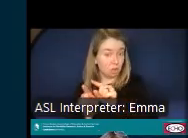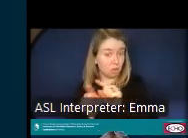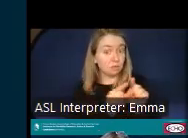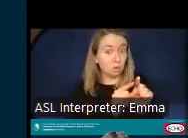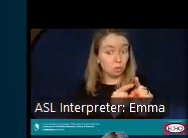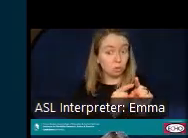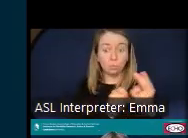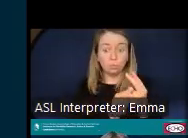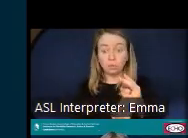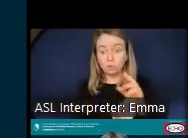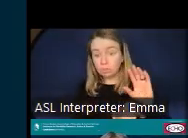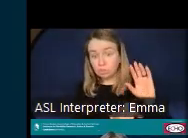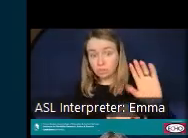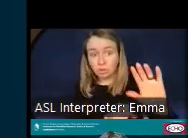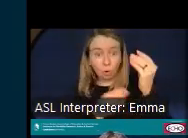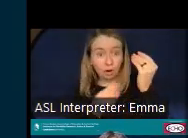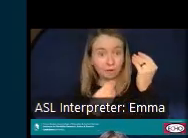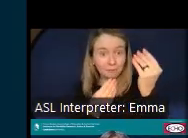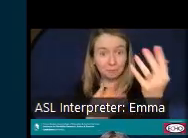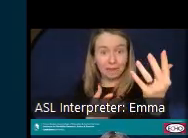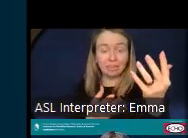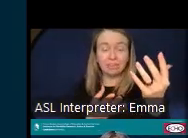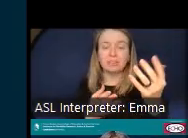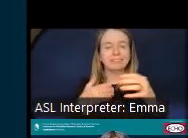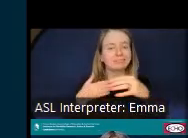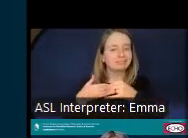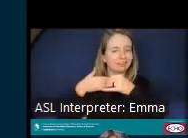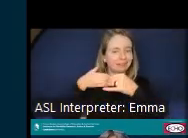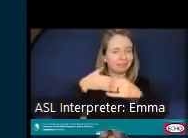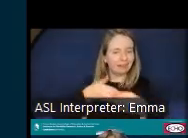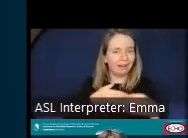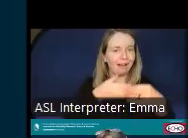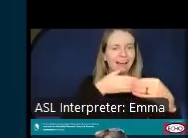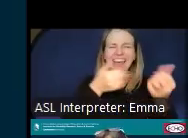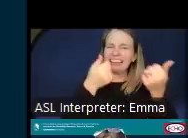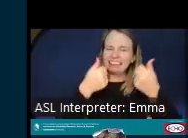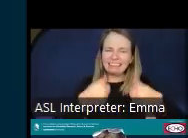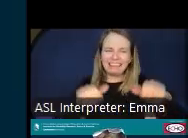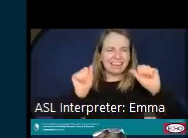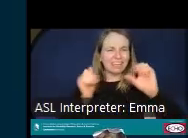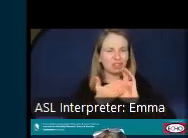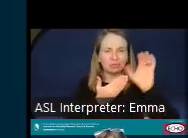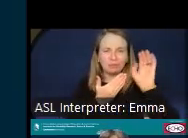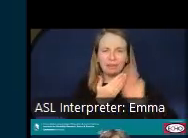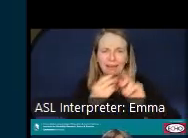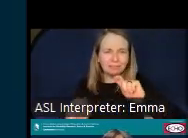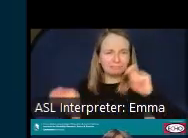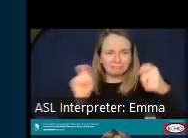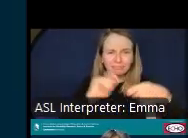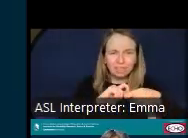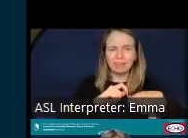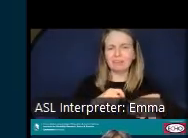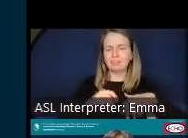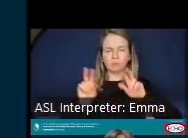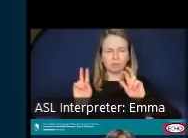guys's information to guide any curriculum changes or topics or